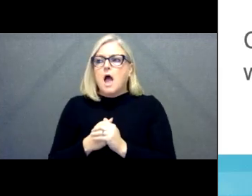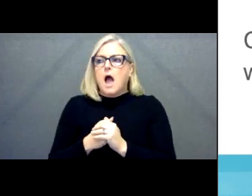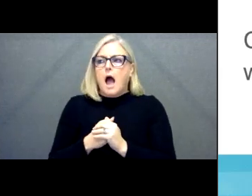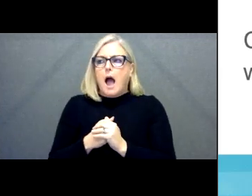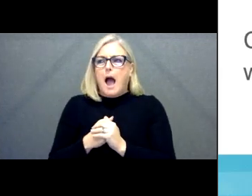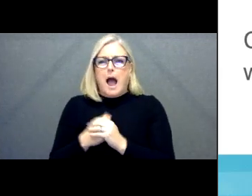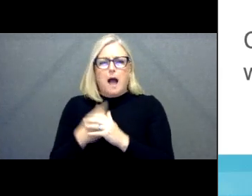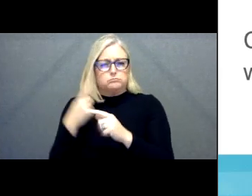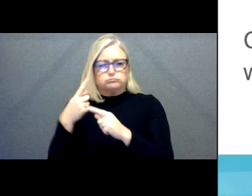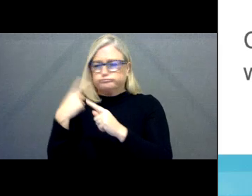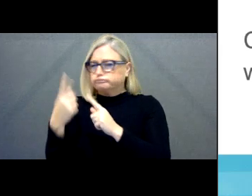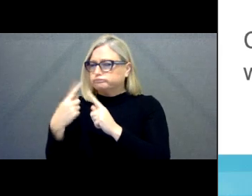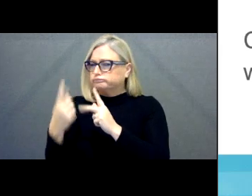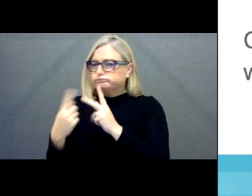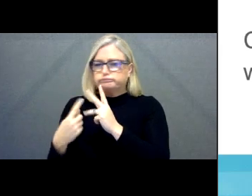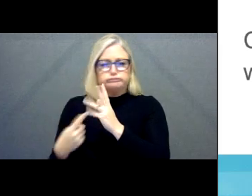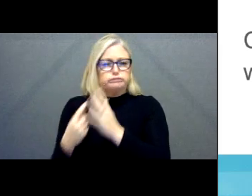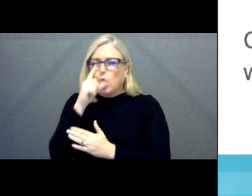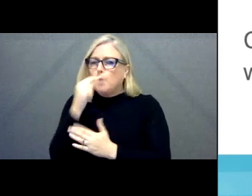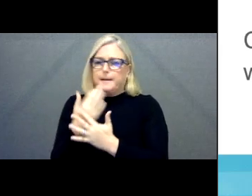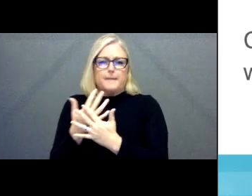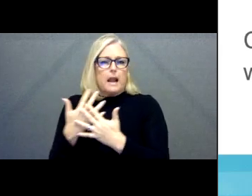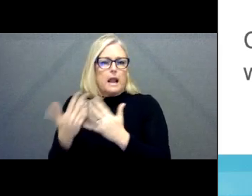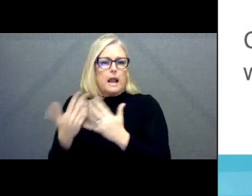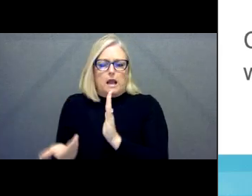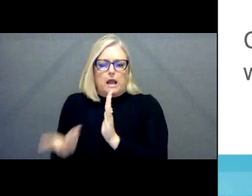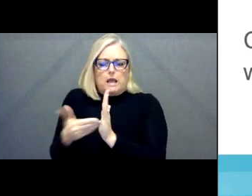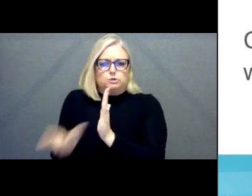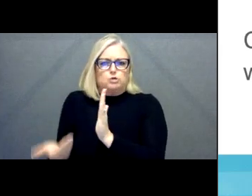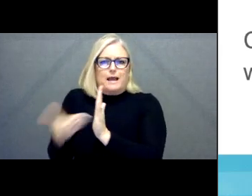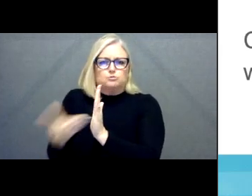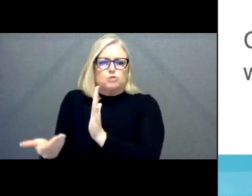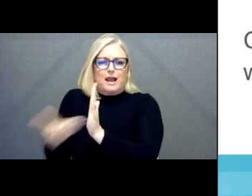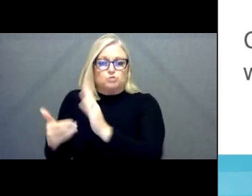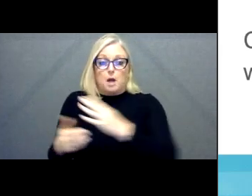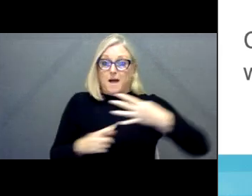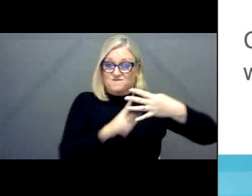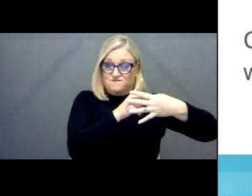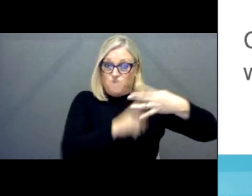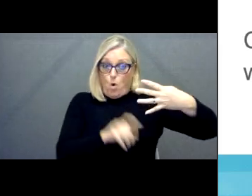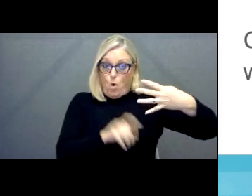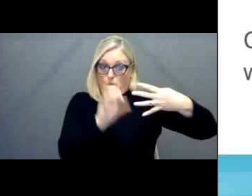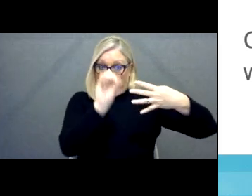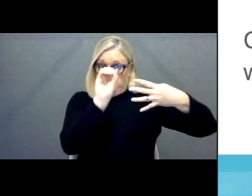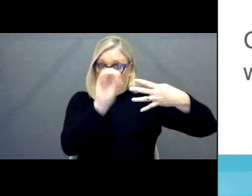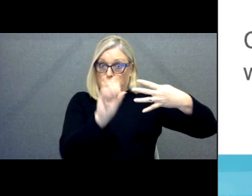um you might have have added to that but that is I guess the real um skeleton of a treatment